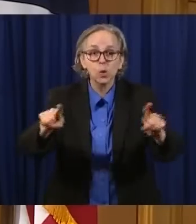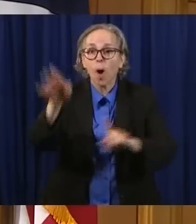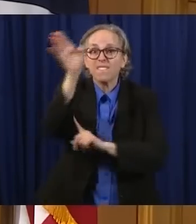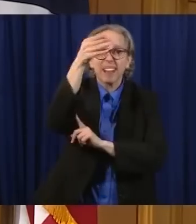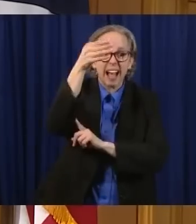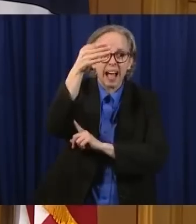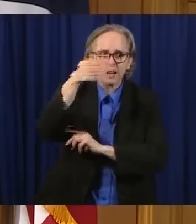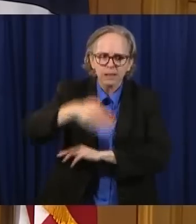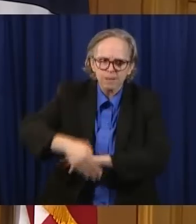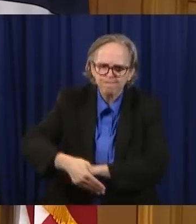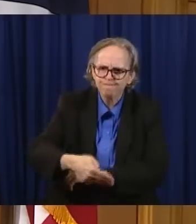EIGHT CHILDREN IS AN OP TI MISS.